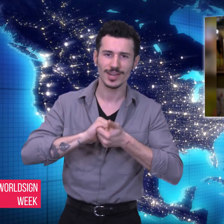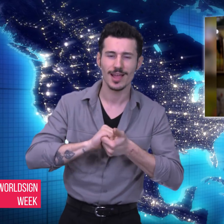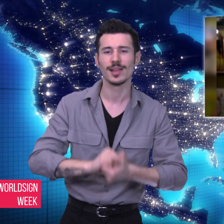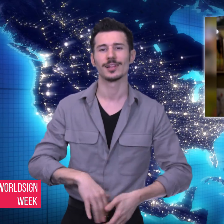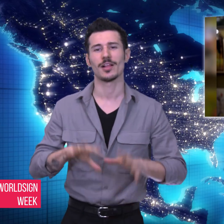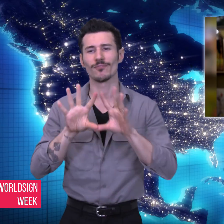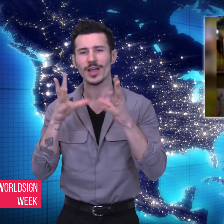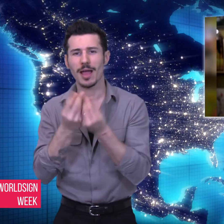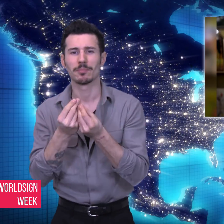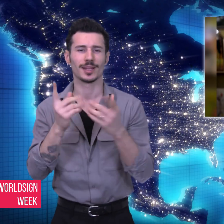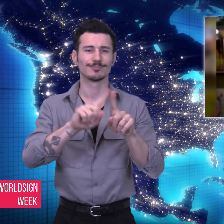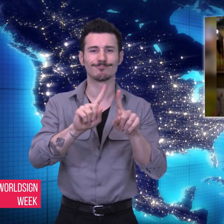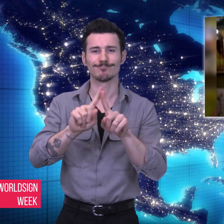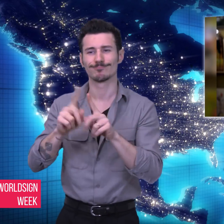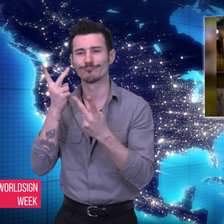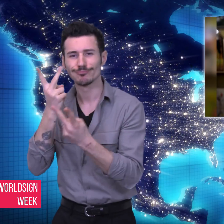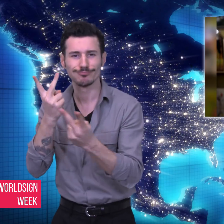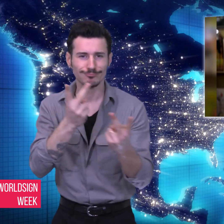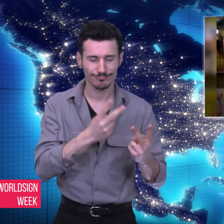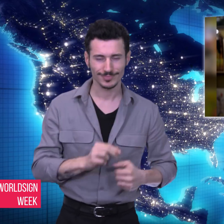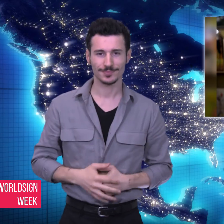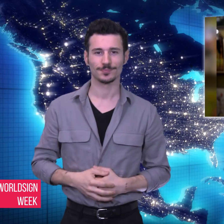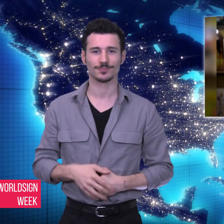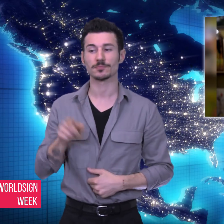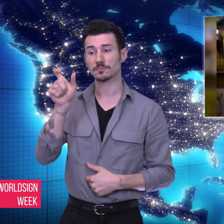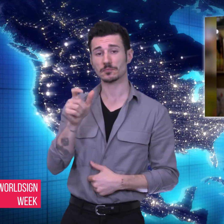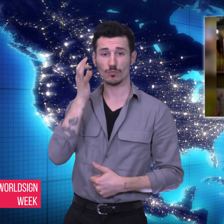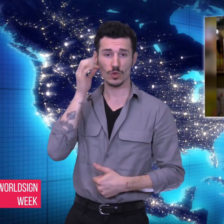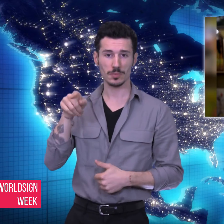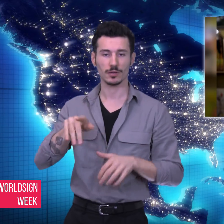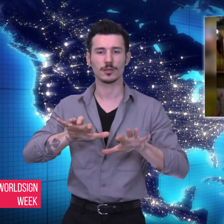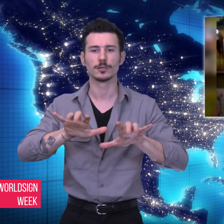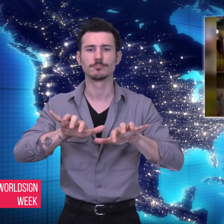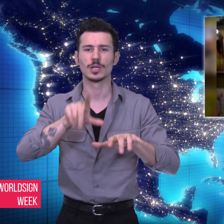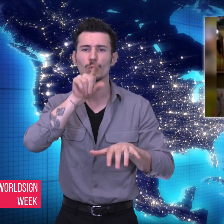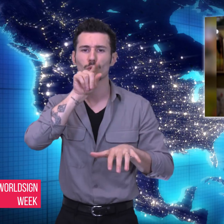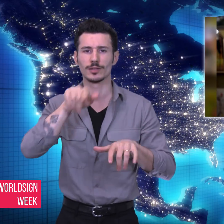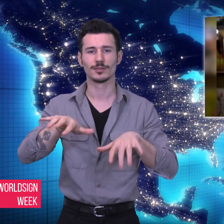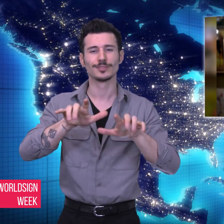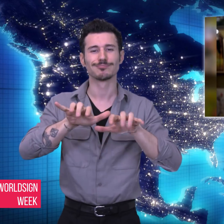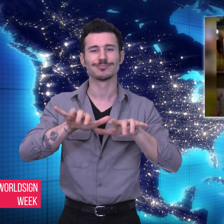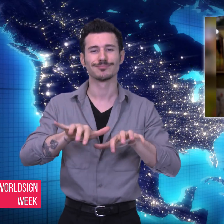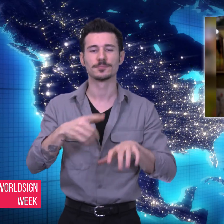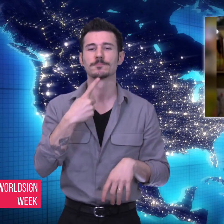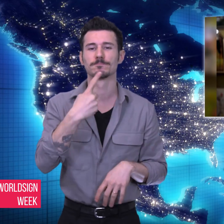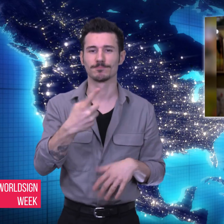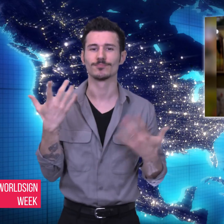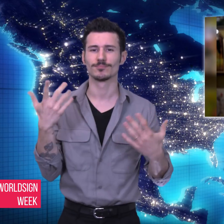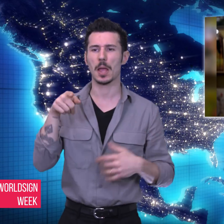where she was reunited with her relatives and friends.